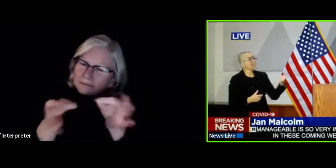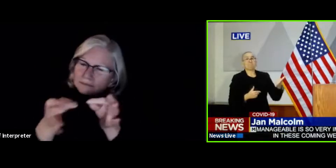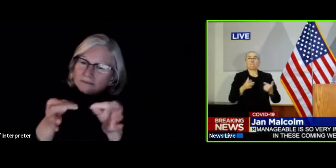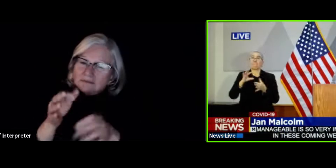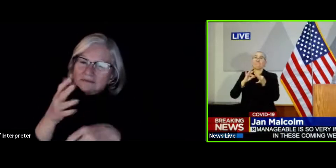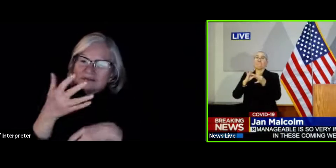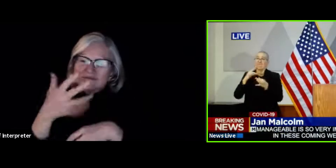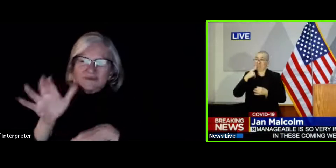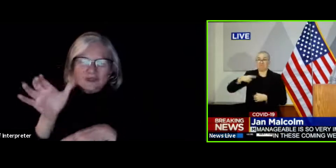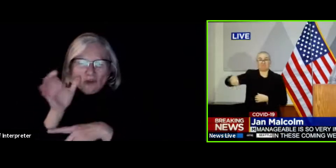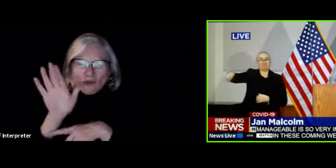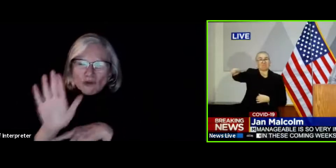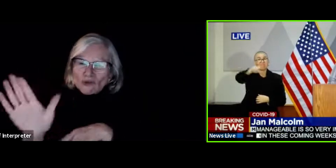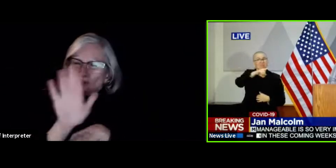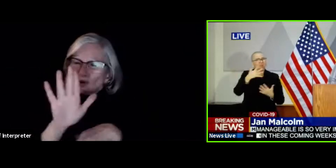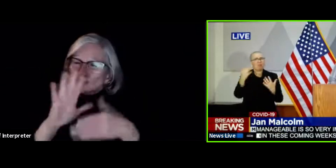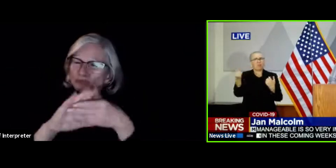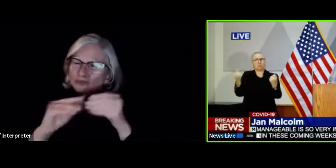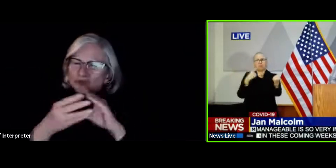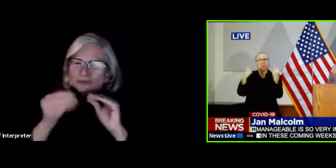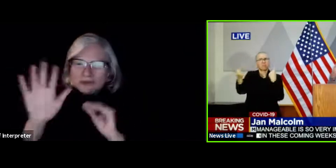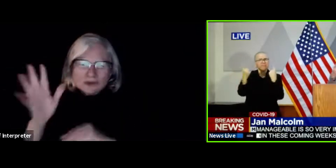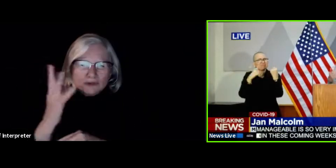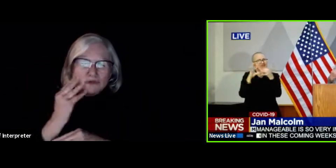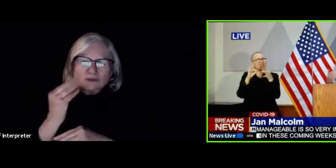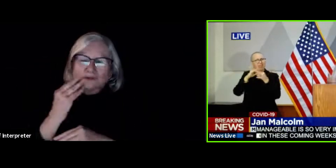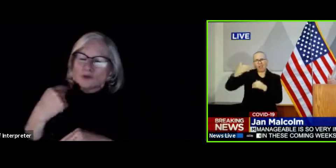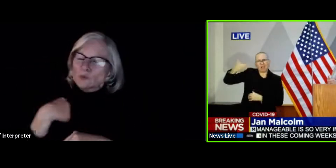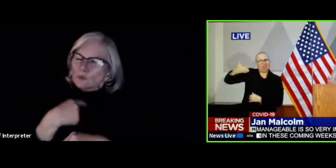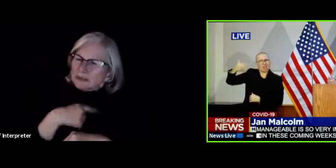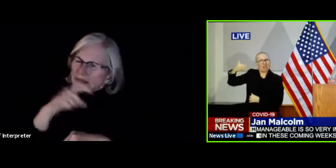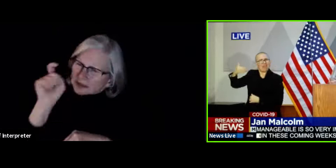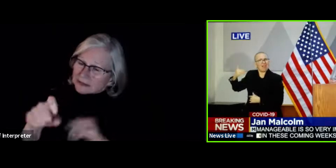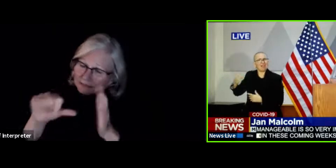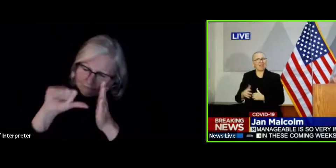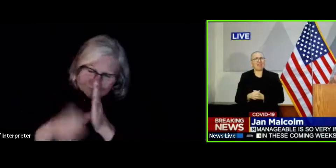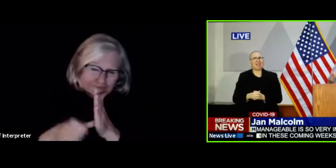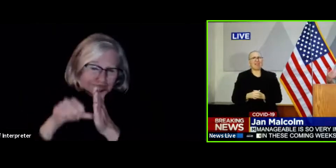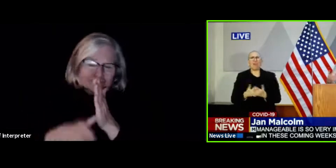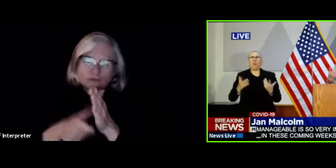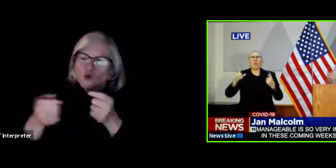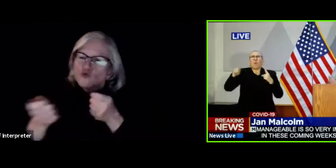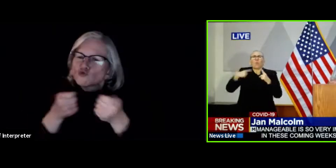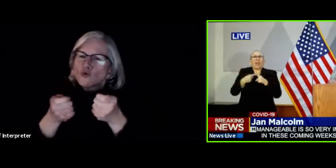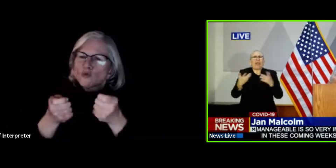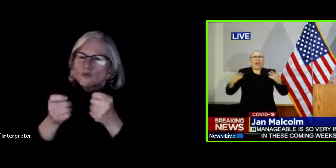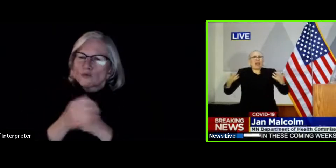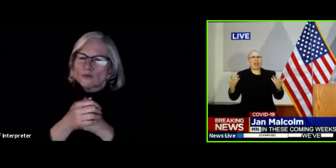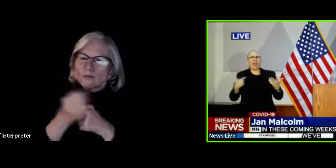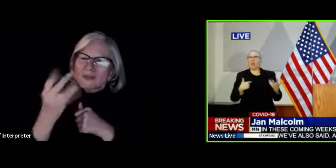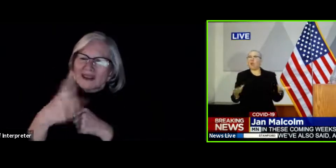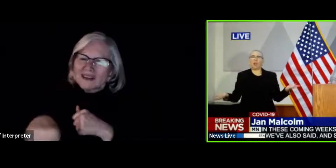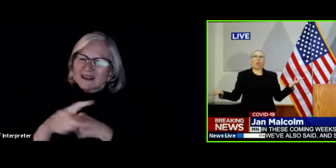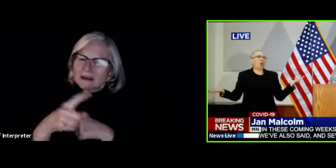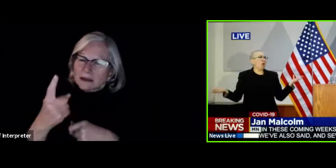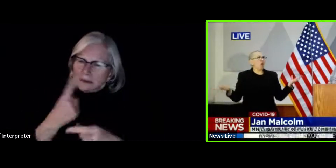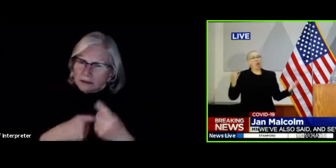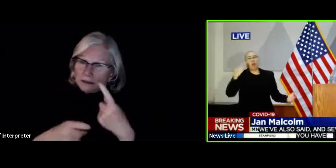ASKED IN PRIOR BRIEFINGS, WELL, WHEN DO WE REACH THE BREAKING POINT AND WHAT THEY KEEP REASONS FORKING FOR US IS,